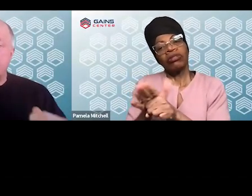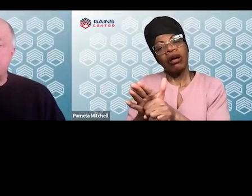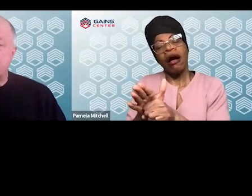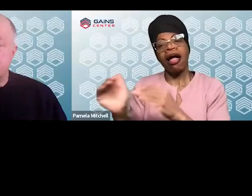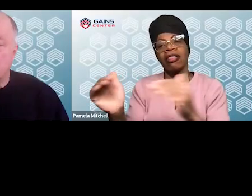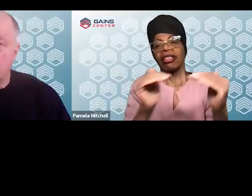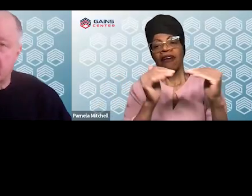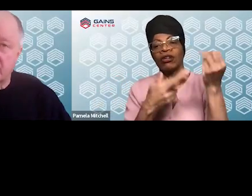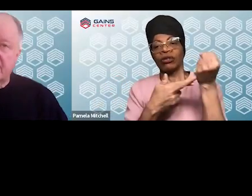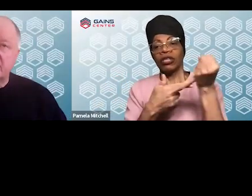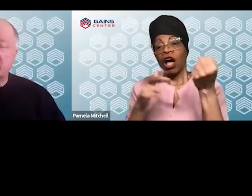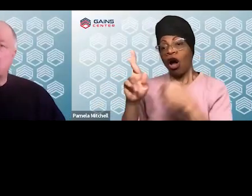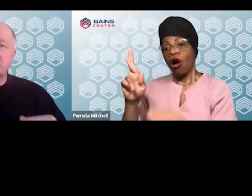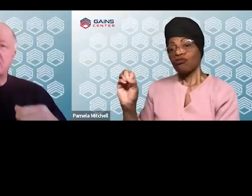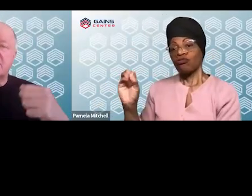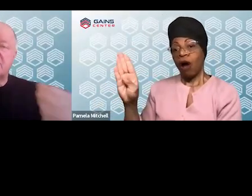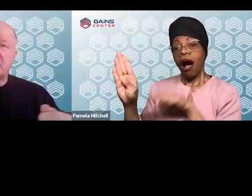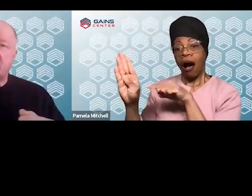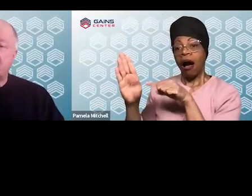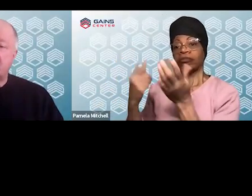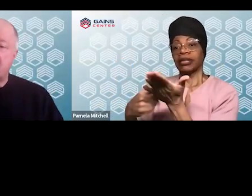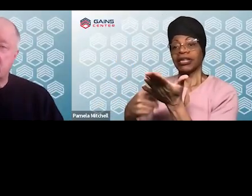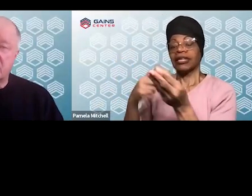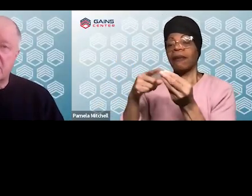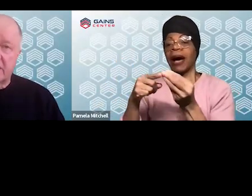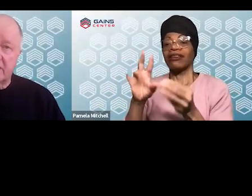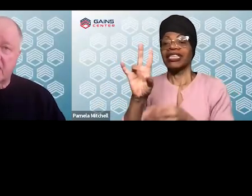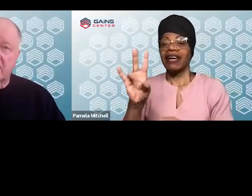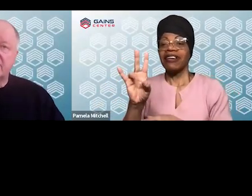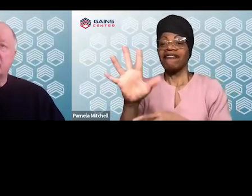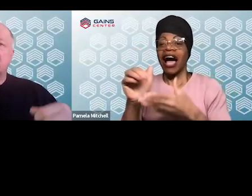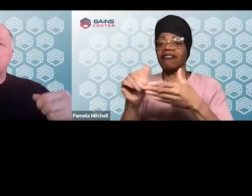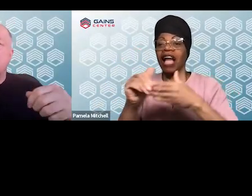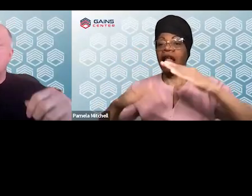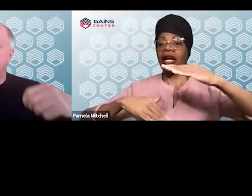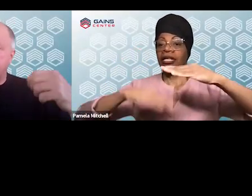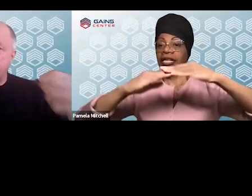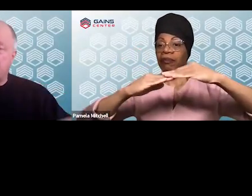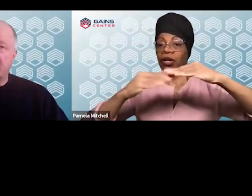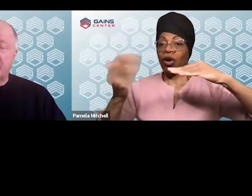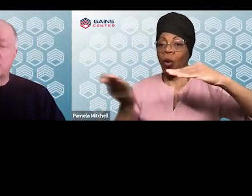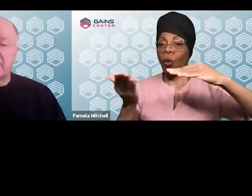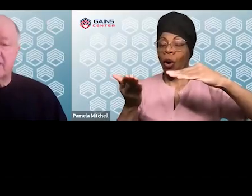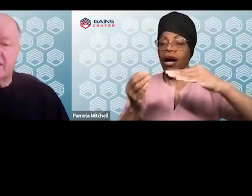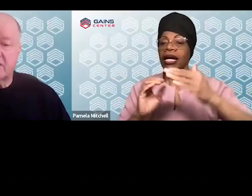Rob mentioned earlier that there was a $75 limit on the amount of federal money